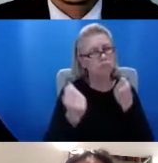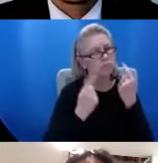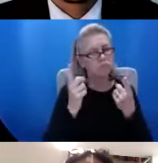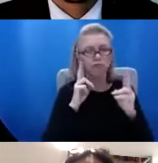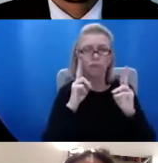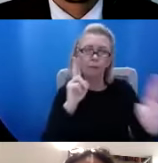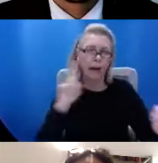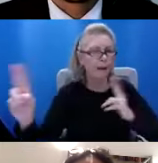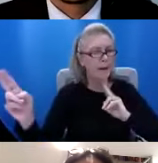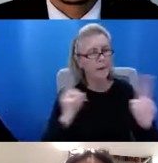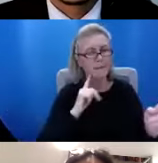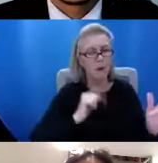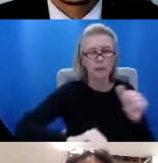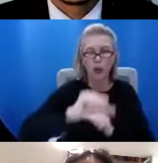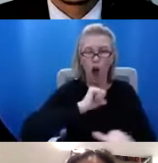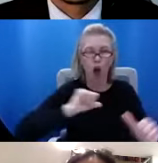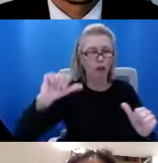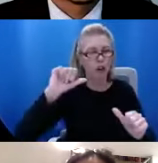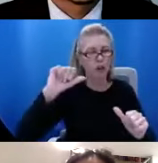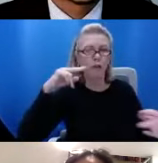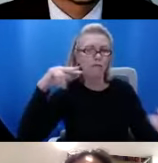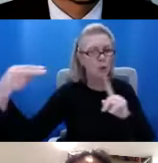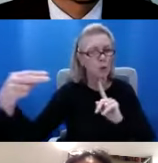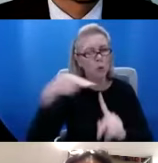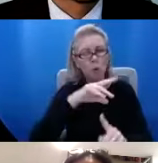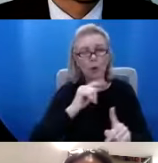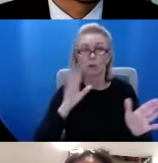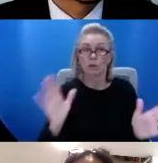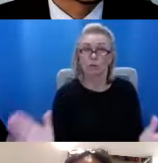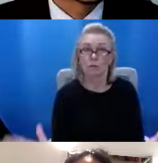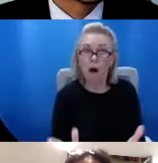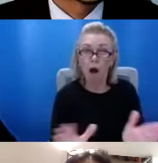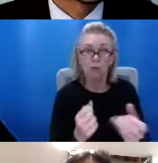there's encouragement and support through group activities, and, most of all, we all have a voice.